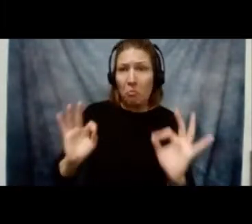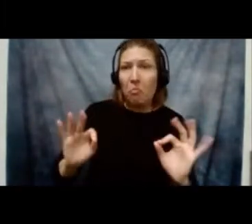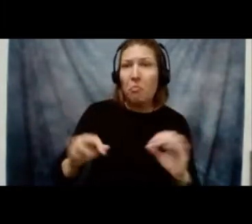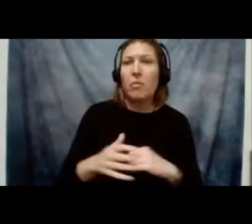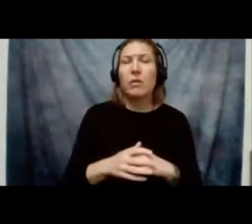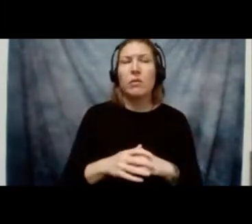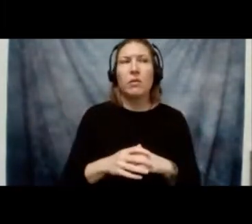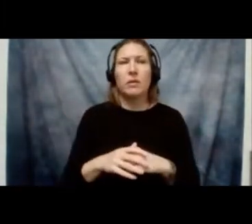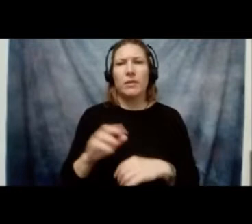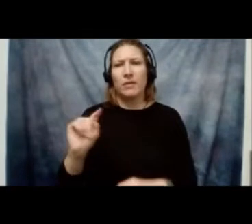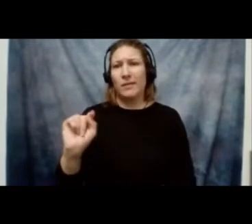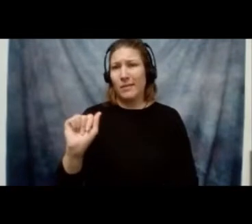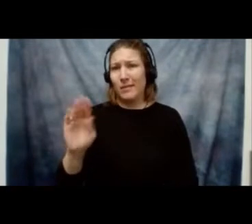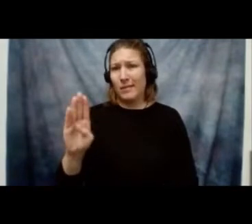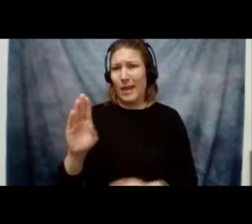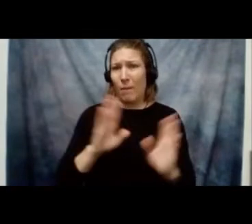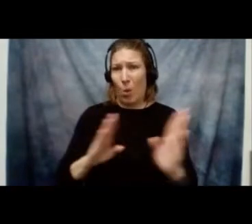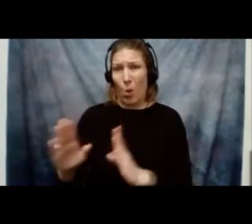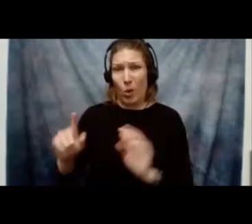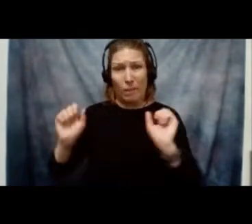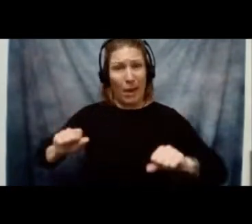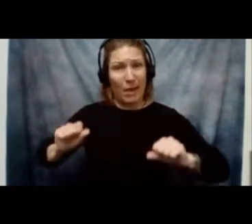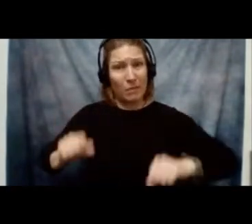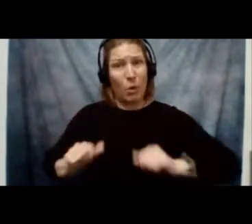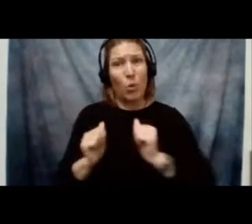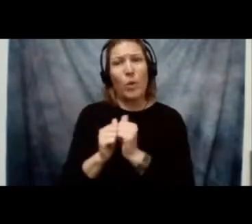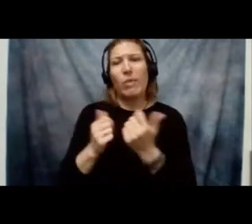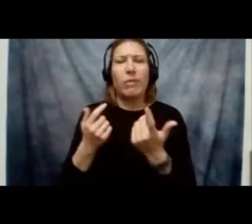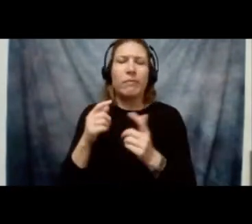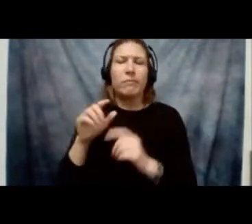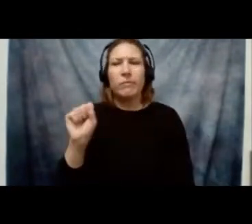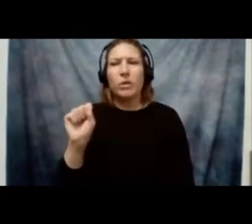instance um are there going to be accessibility issues based on the limitations that our authoring